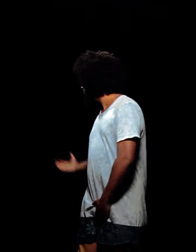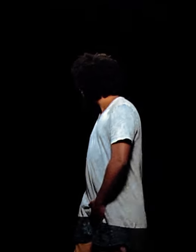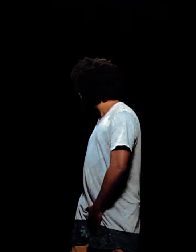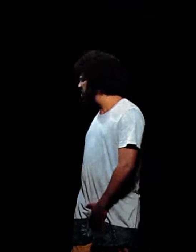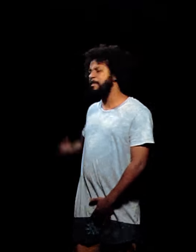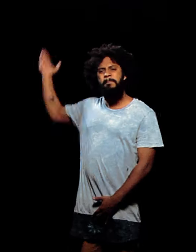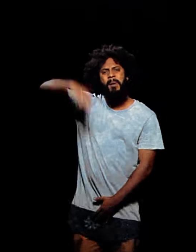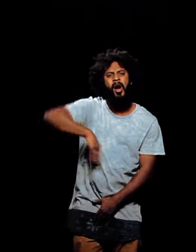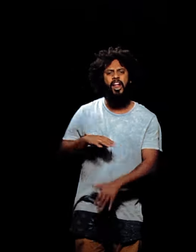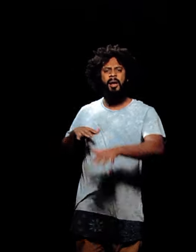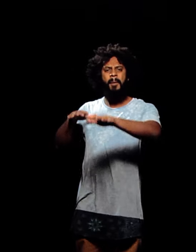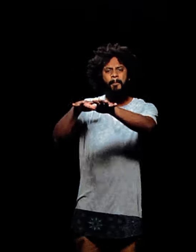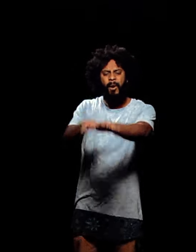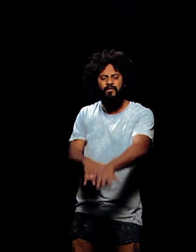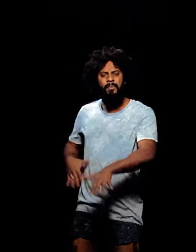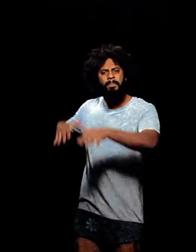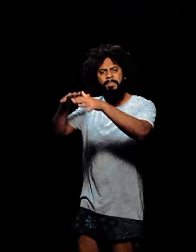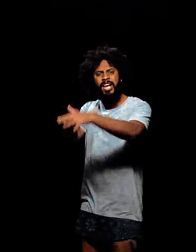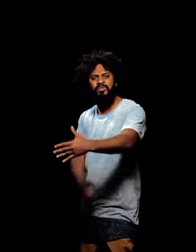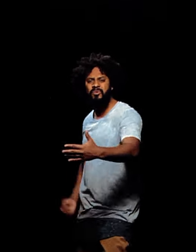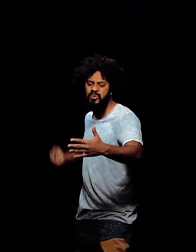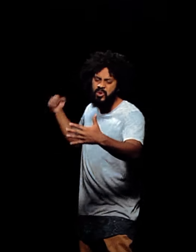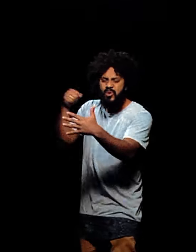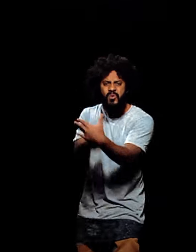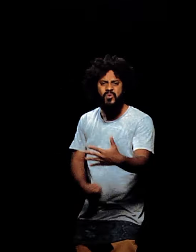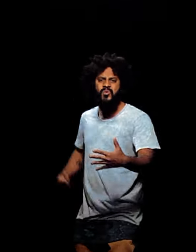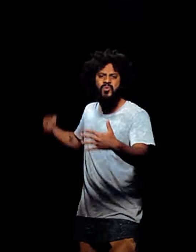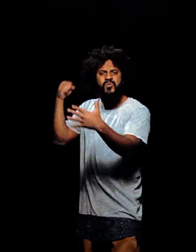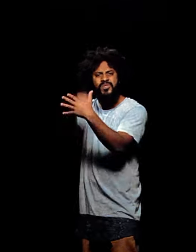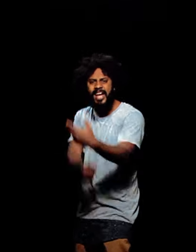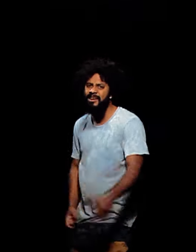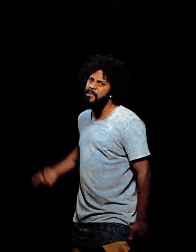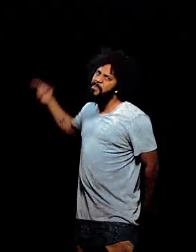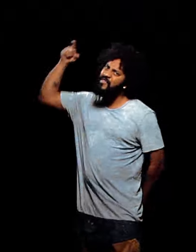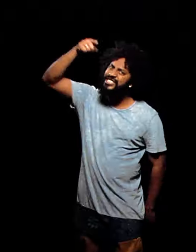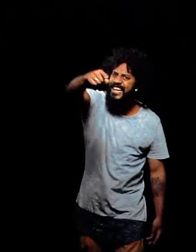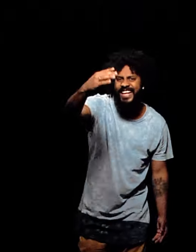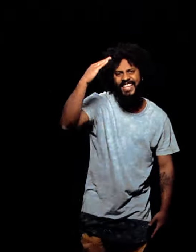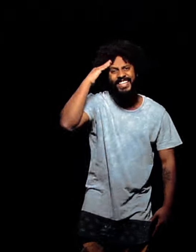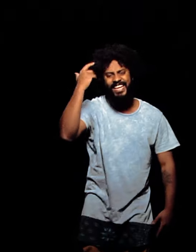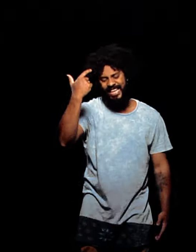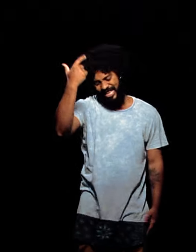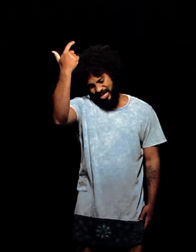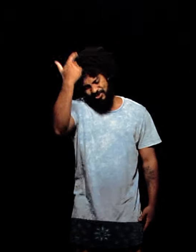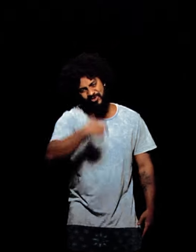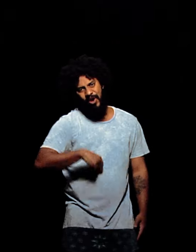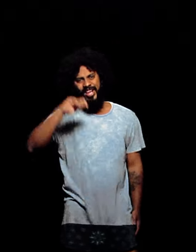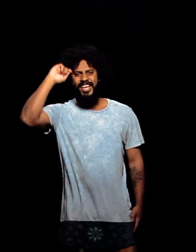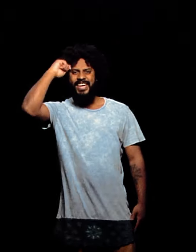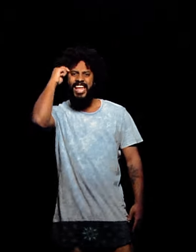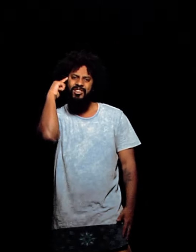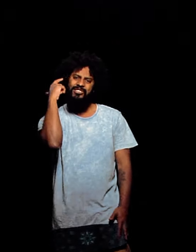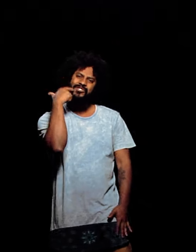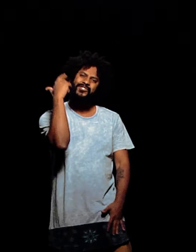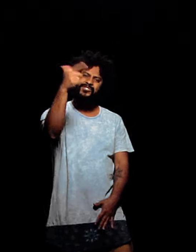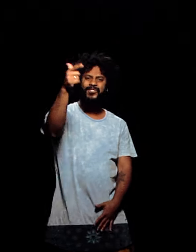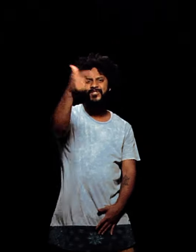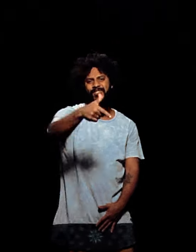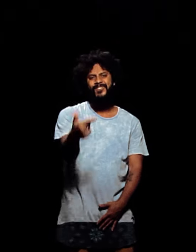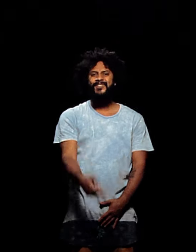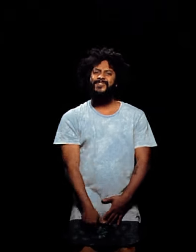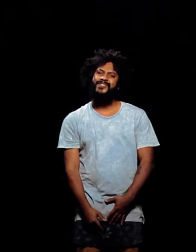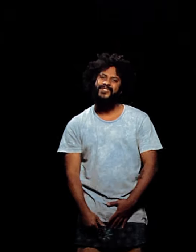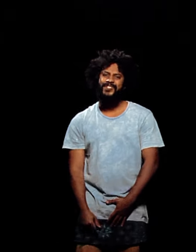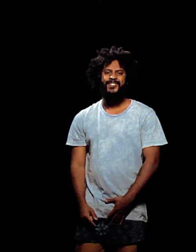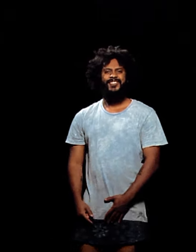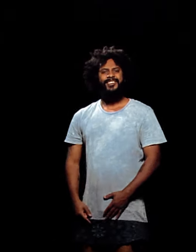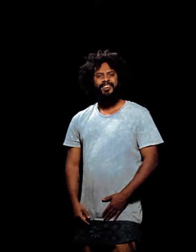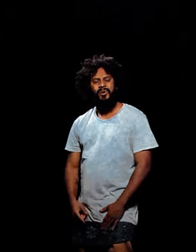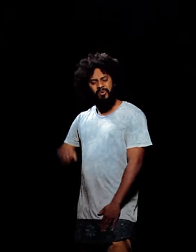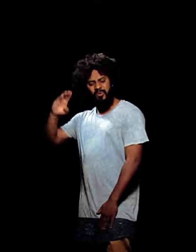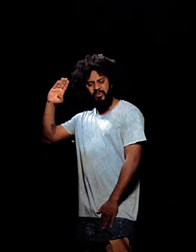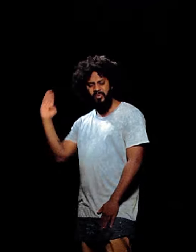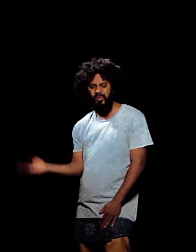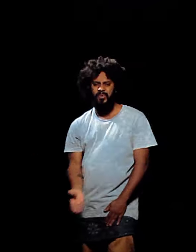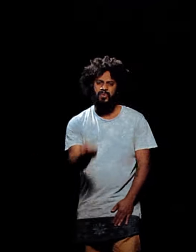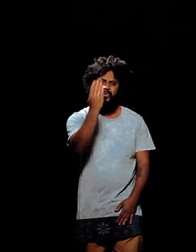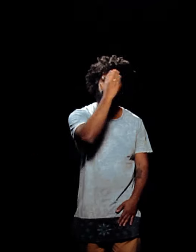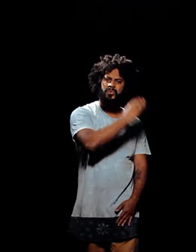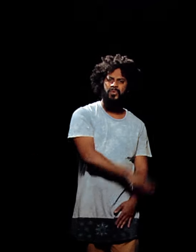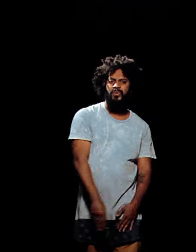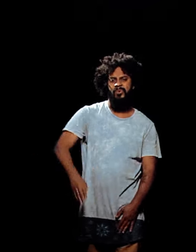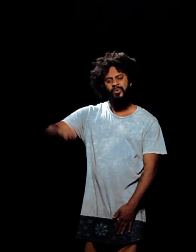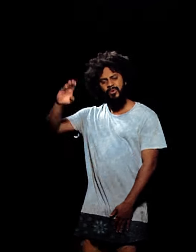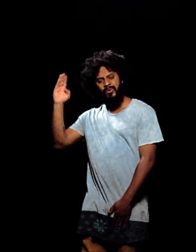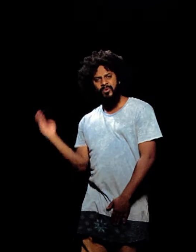Make way for the legion of deaf blacks to pass.